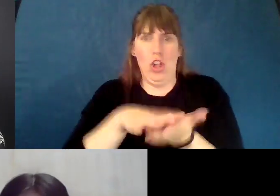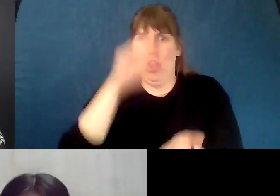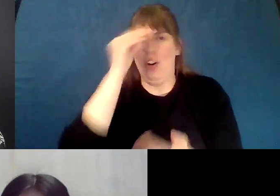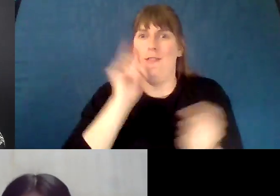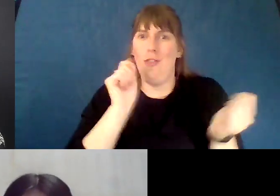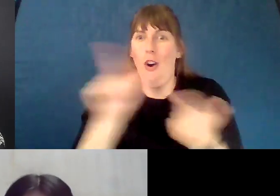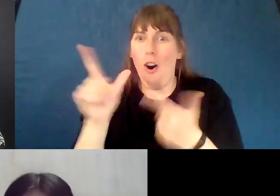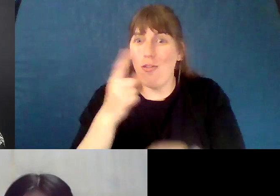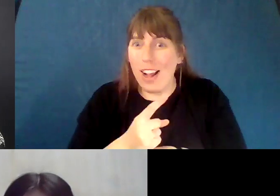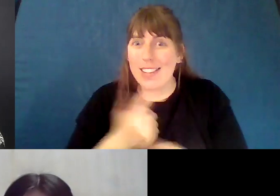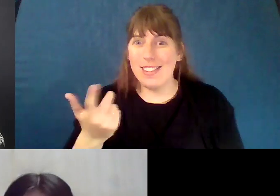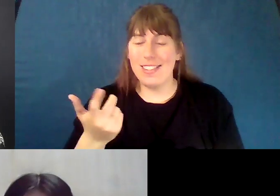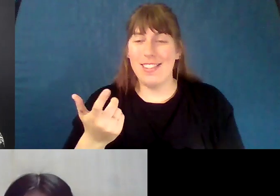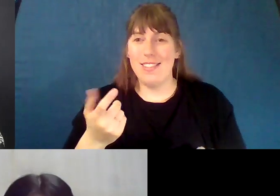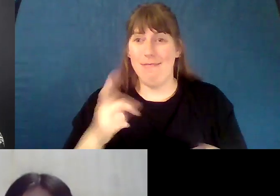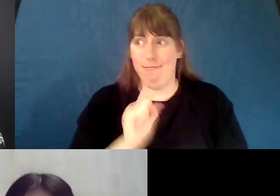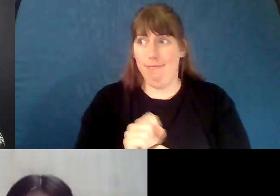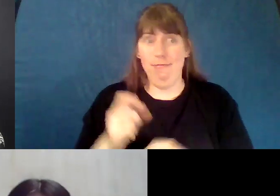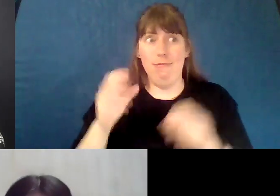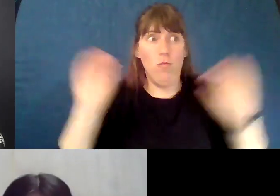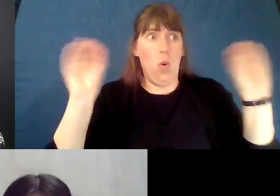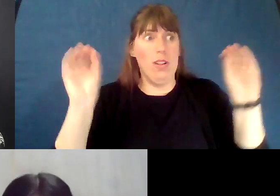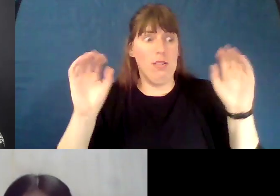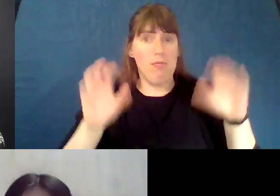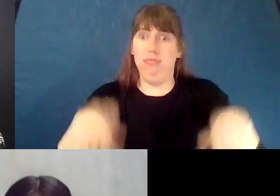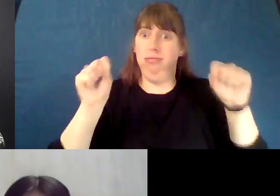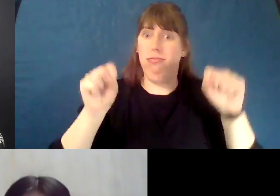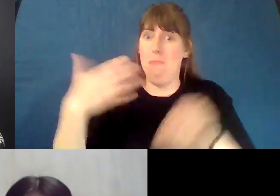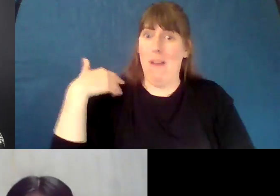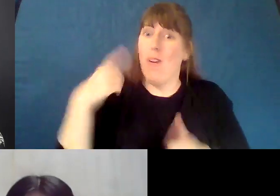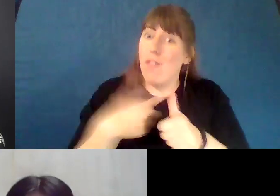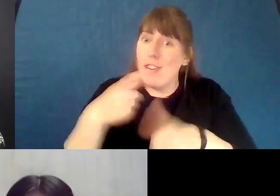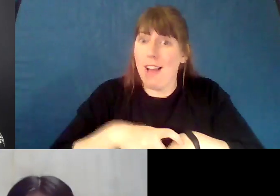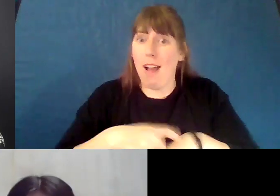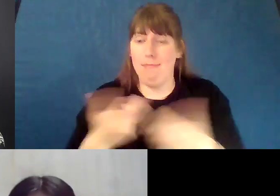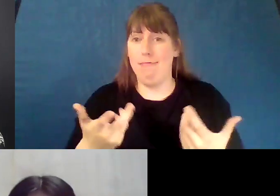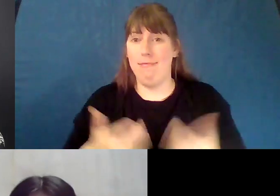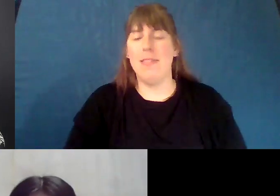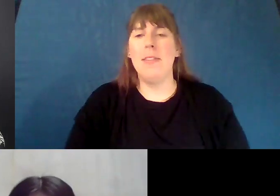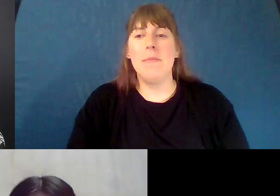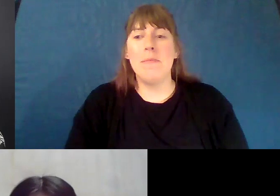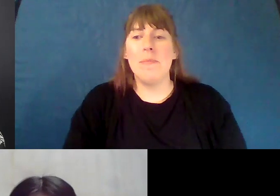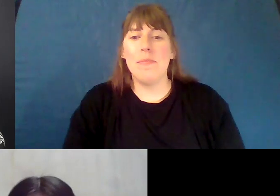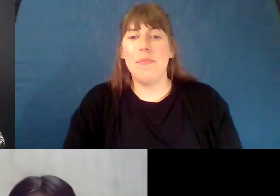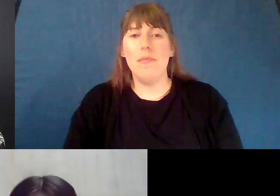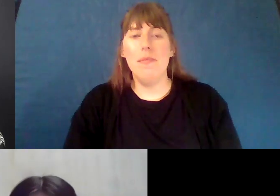because none of us have ever done anything like this. So I think the most important thing is that